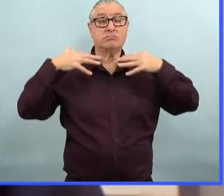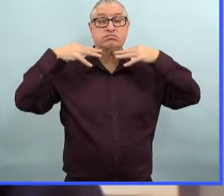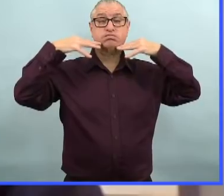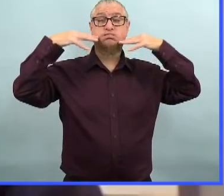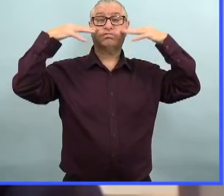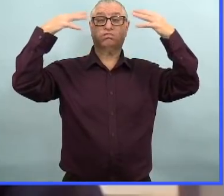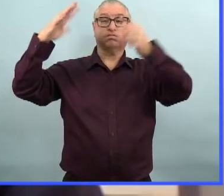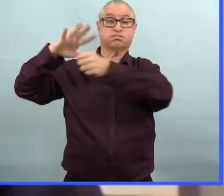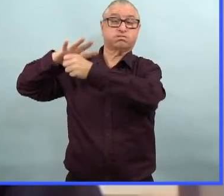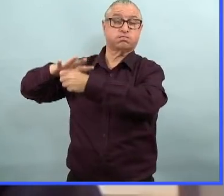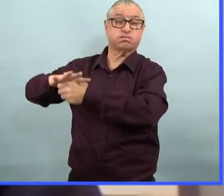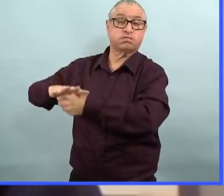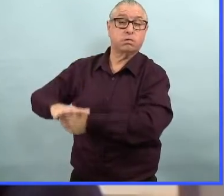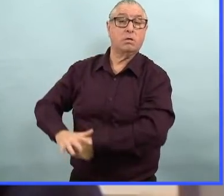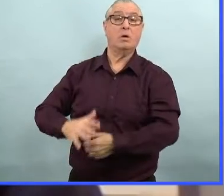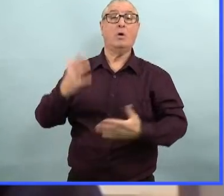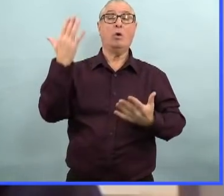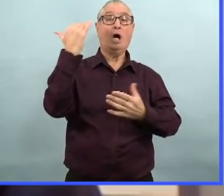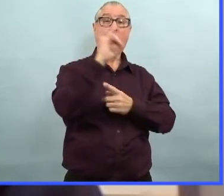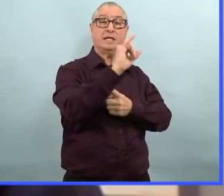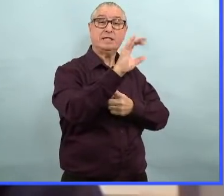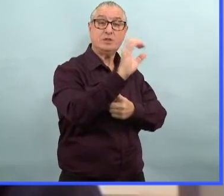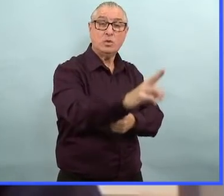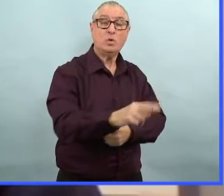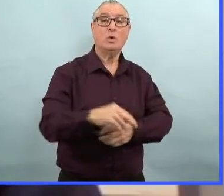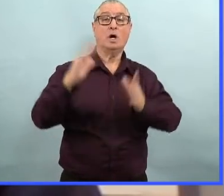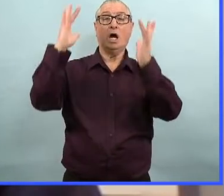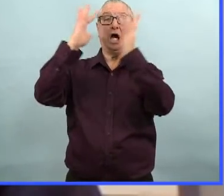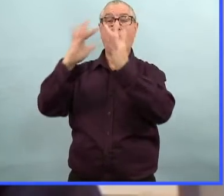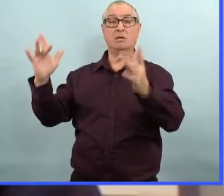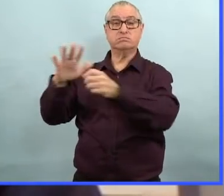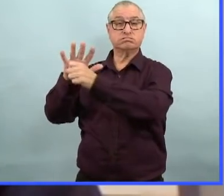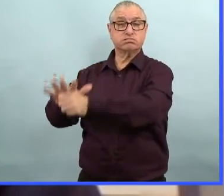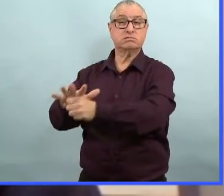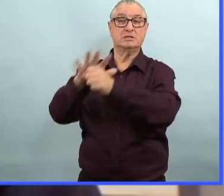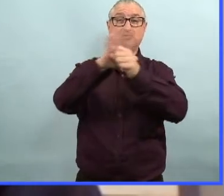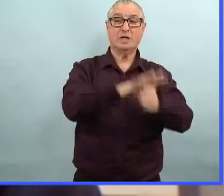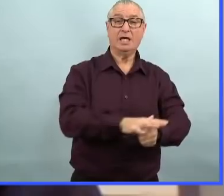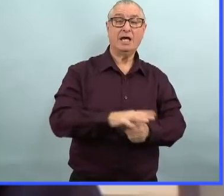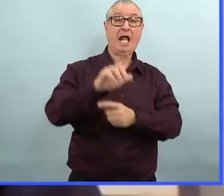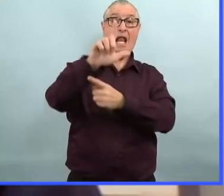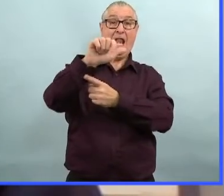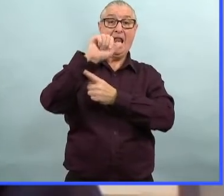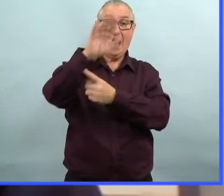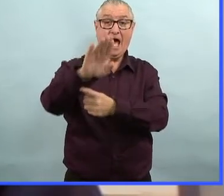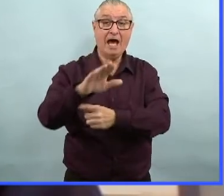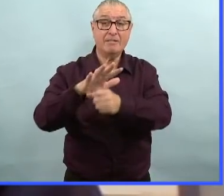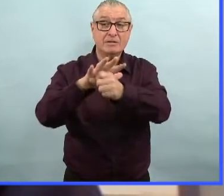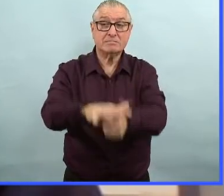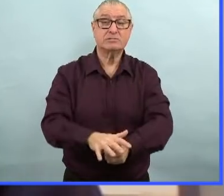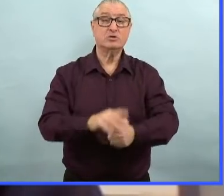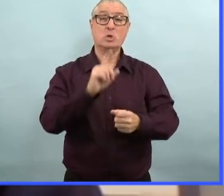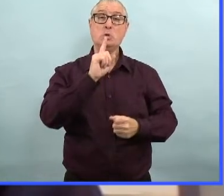testing site so the the capacity is just uh it's very tough to come by because all aspects of our